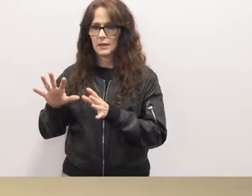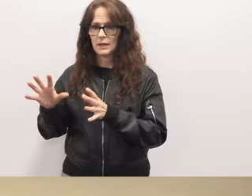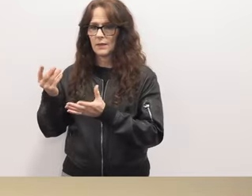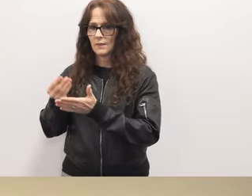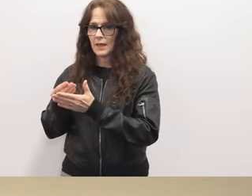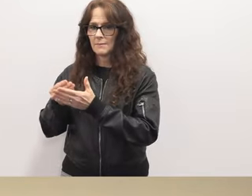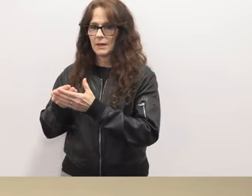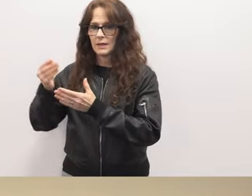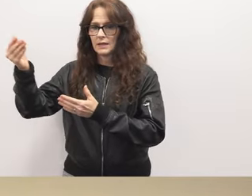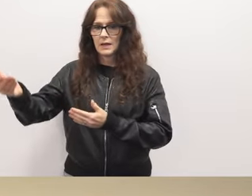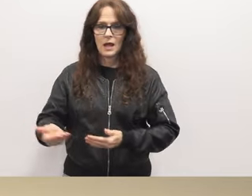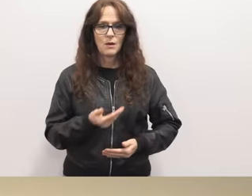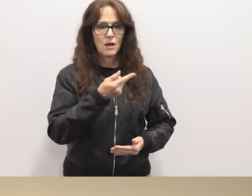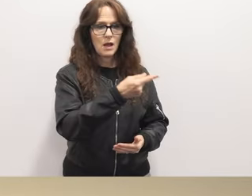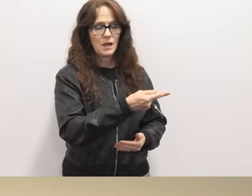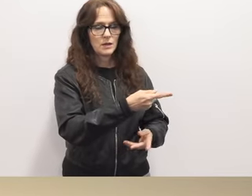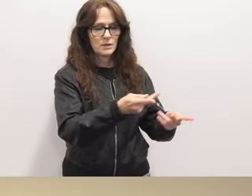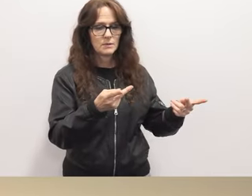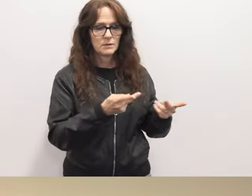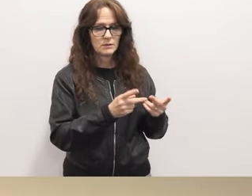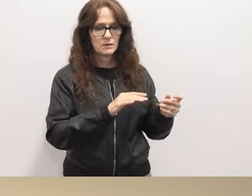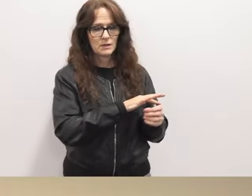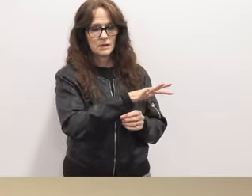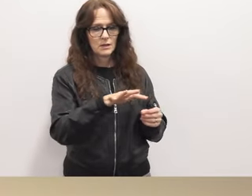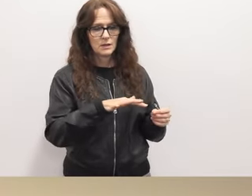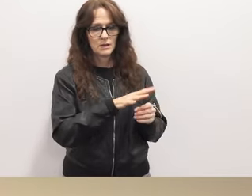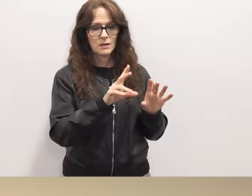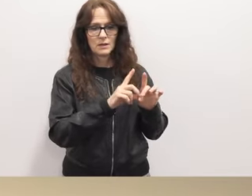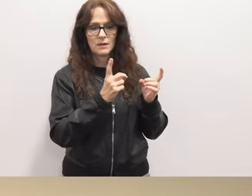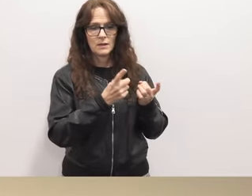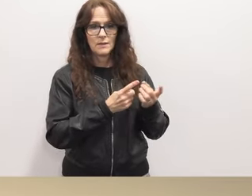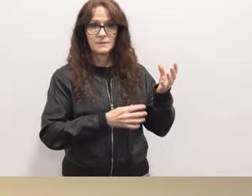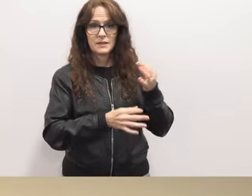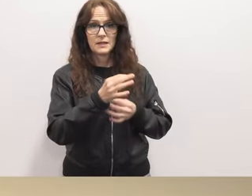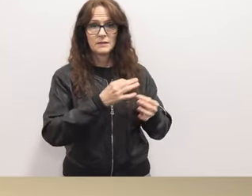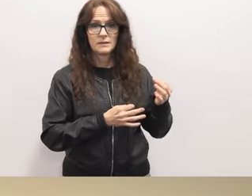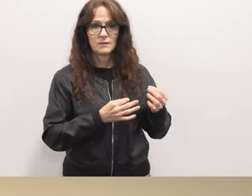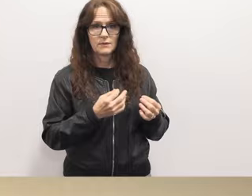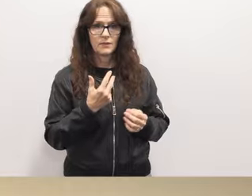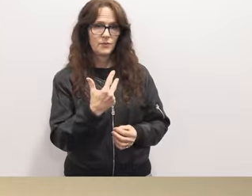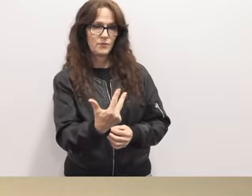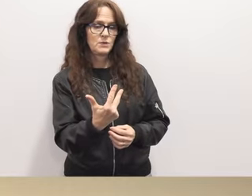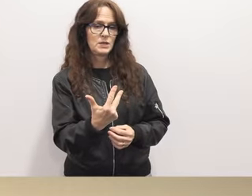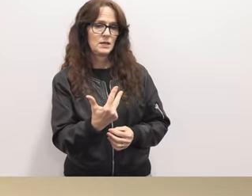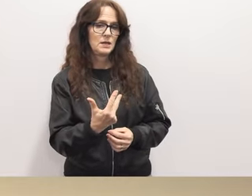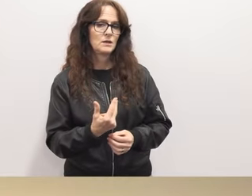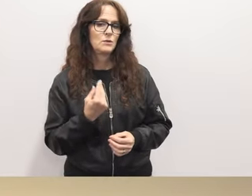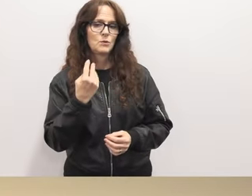in this part of the district instead of doing that in three areas. Now you be doing that for four areas